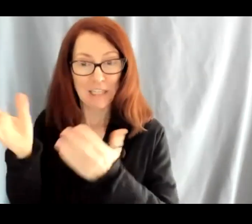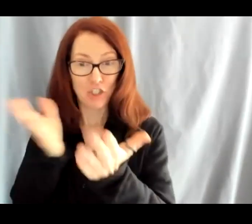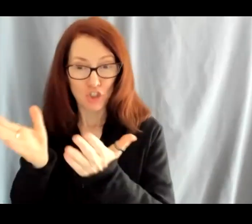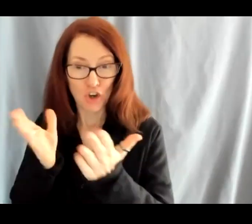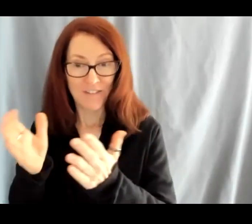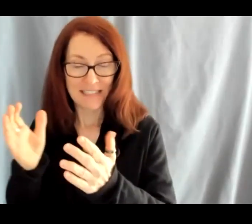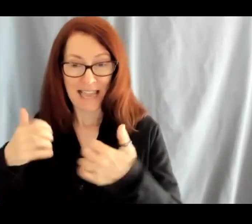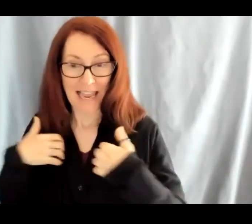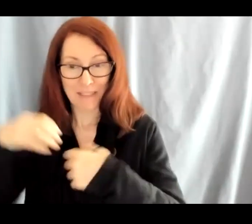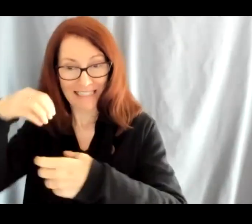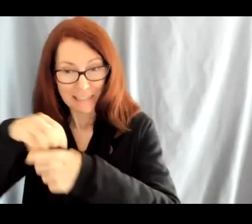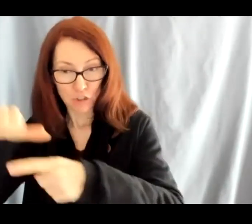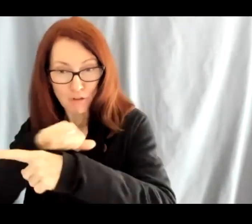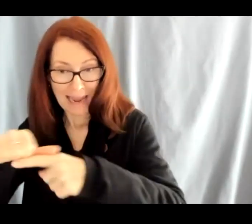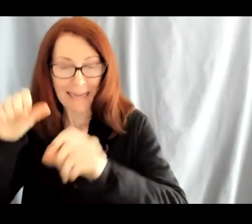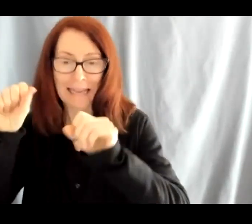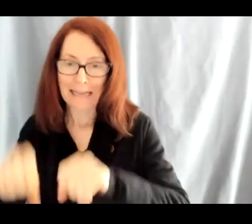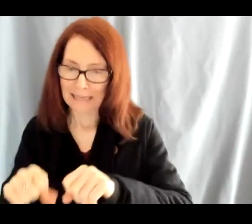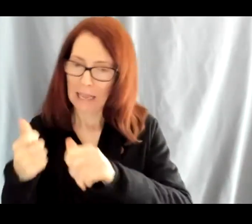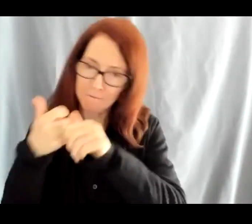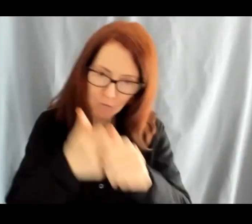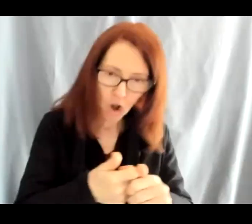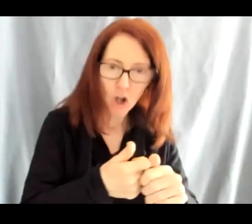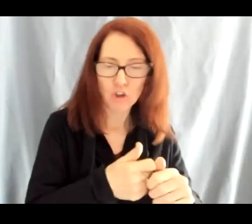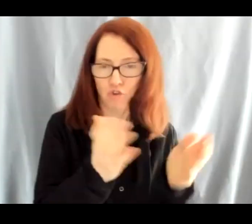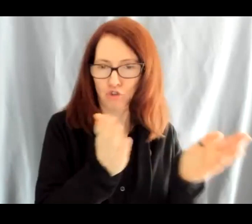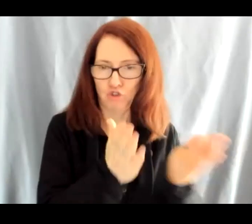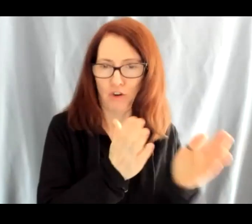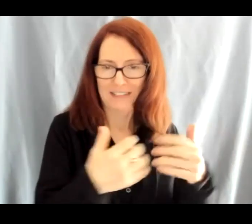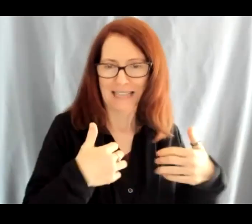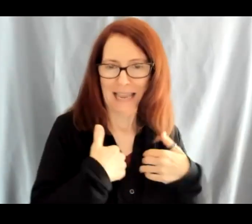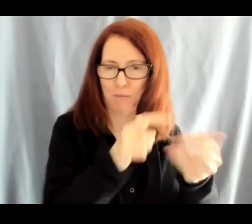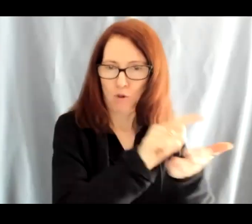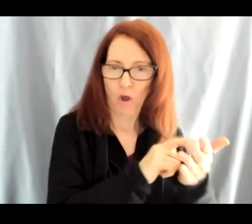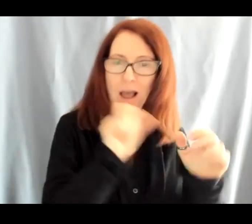I am going to be to be totally honest there